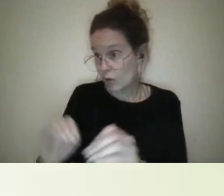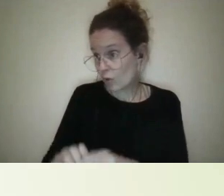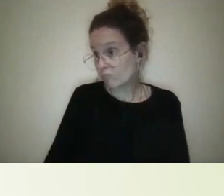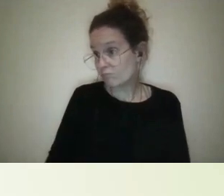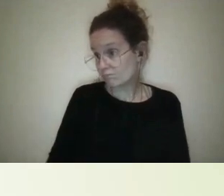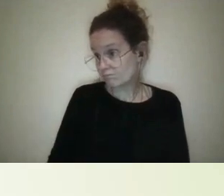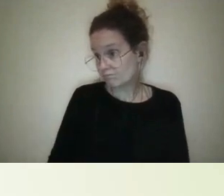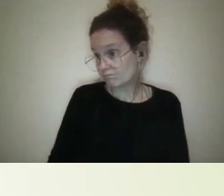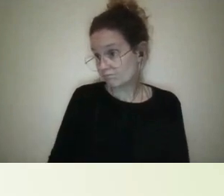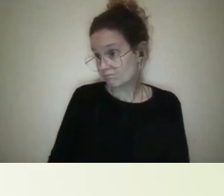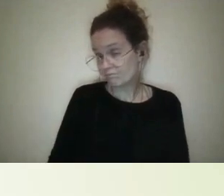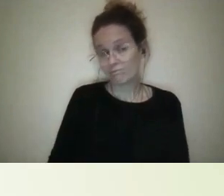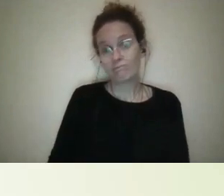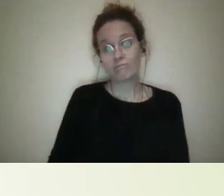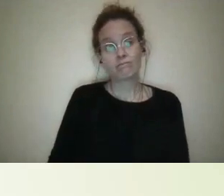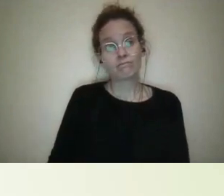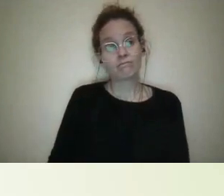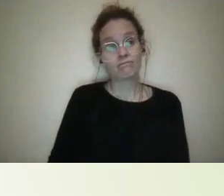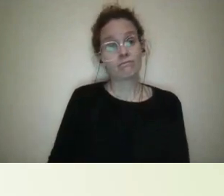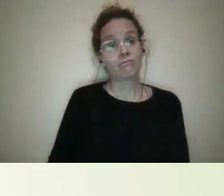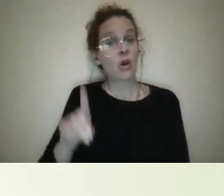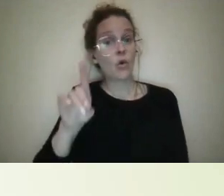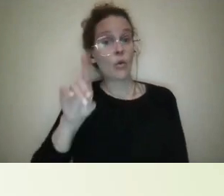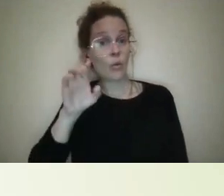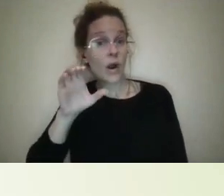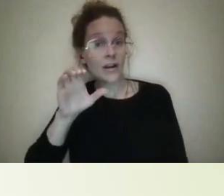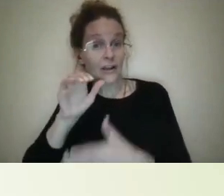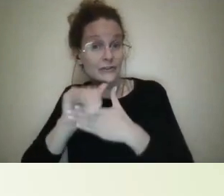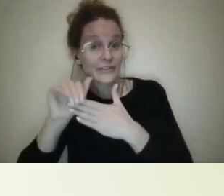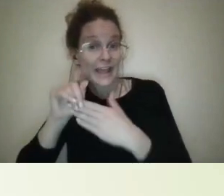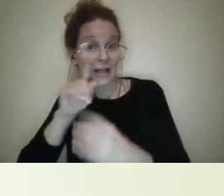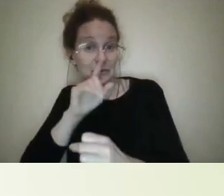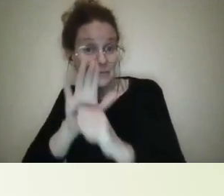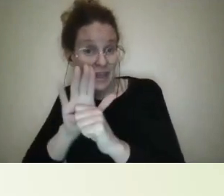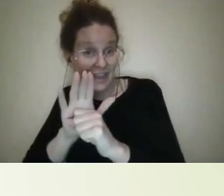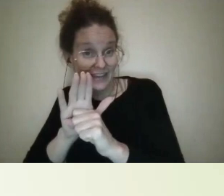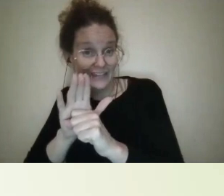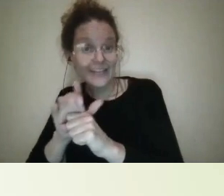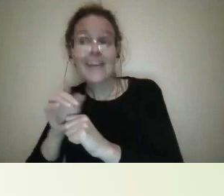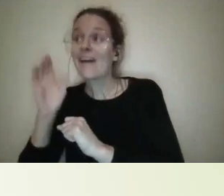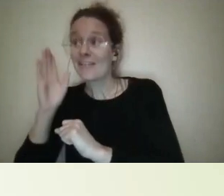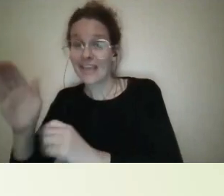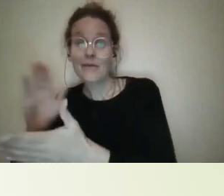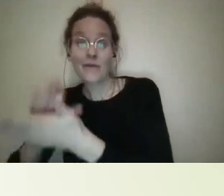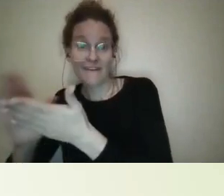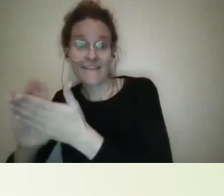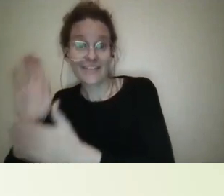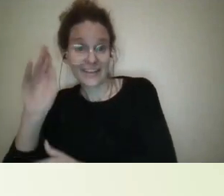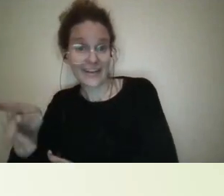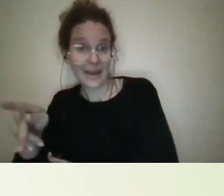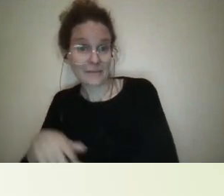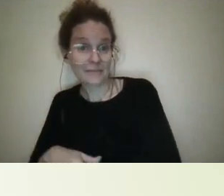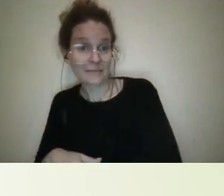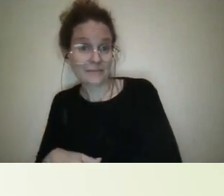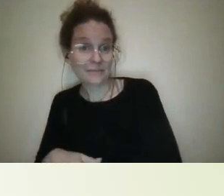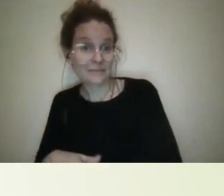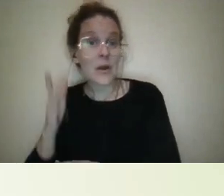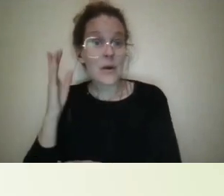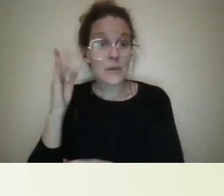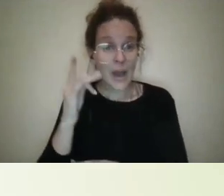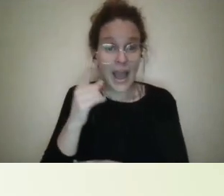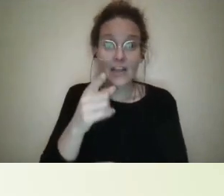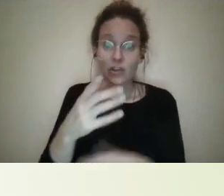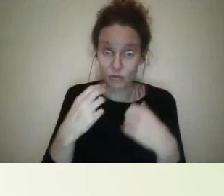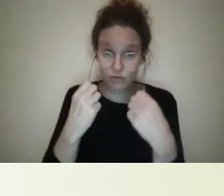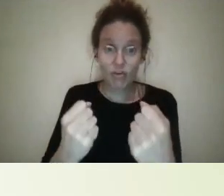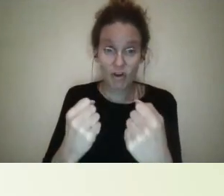you 100 bucks that kid is now going to go clean up that toys because you stand firm. And every